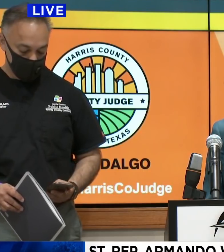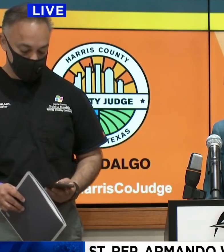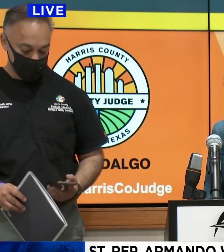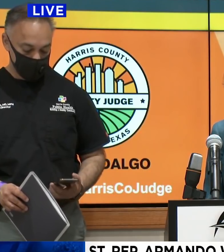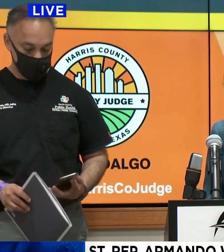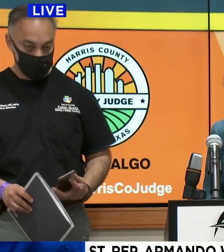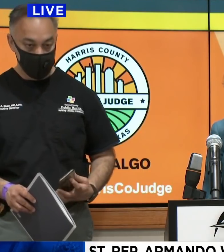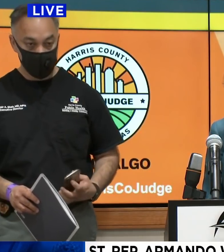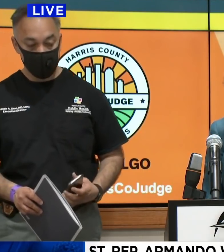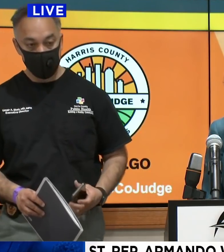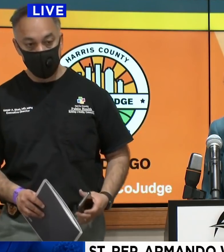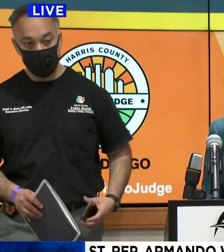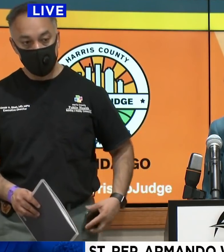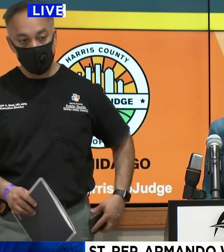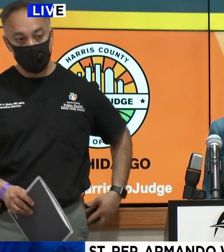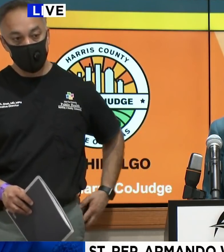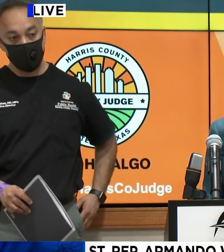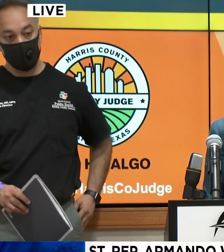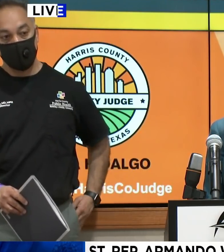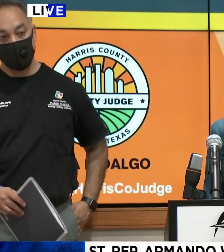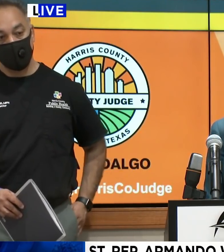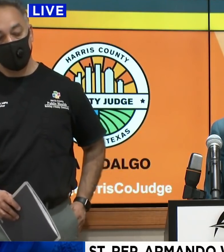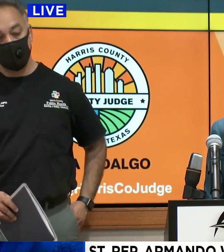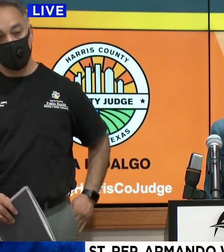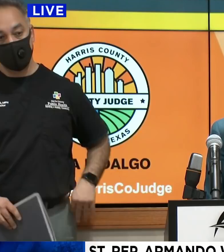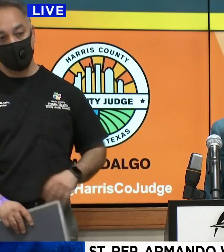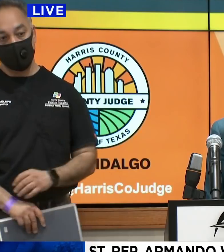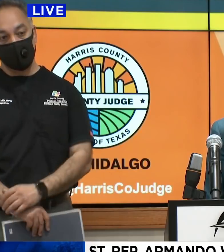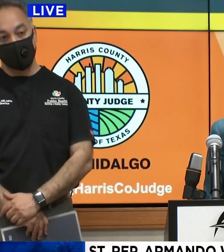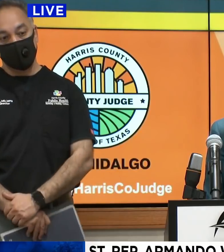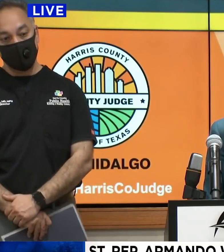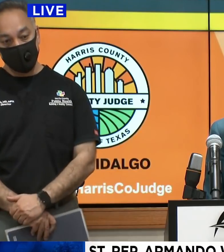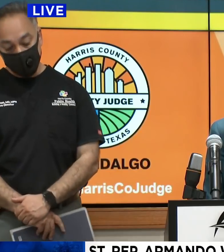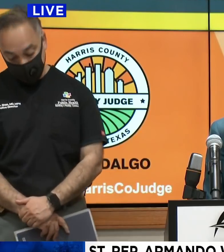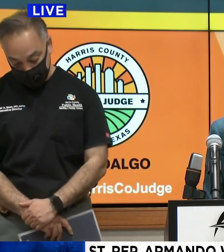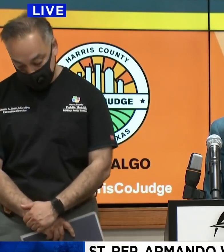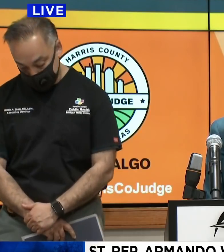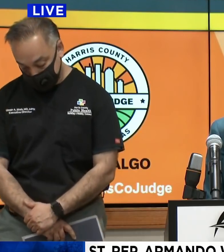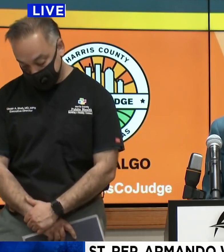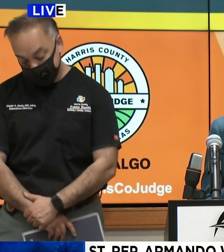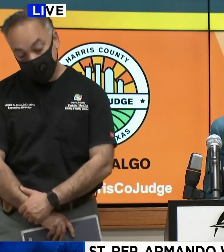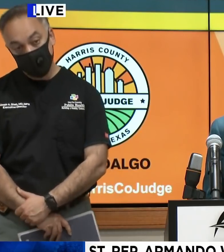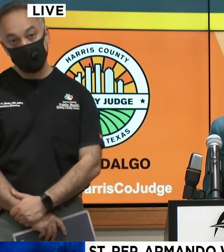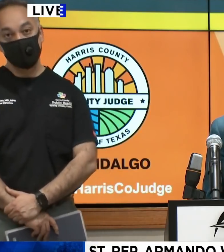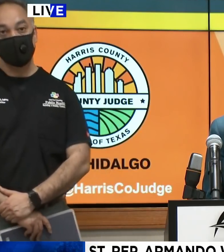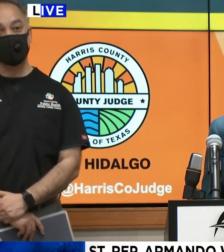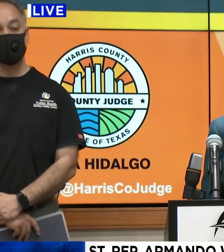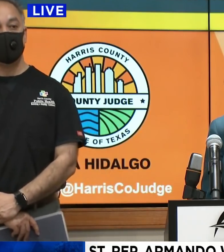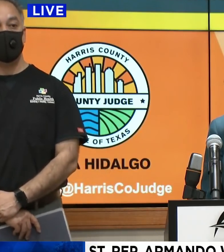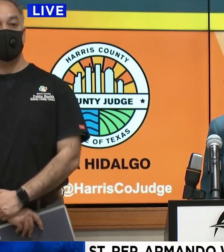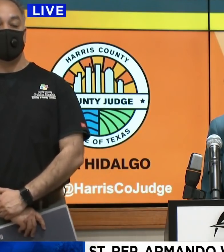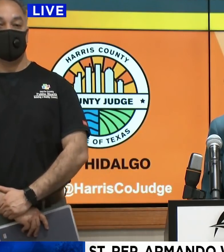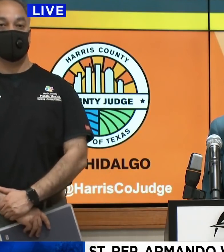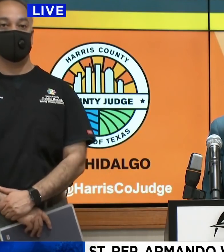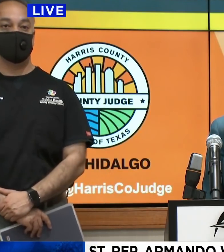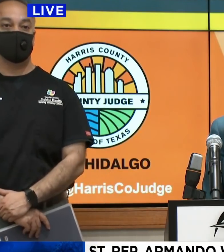today. We know state parks in our area and all state parks in our area and all across the state a reopening is across the state a reopening is This Friday, retailers in the This Friday, retailers in the state of Texas will be STA a